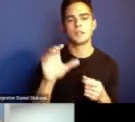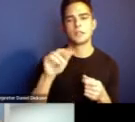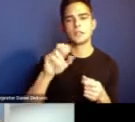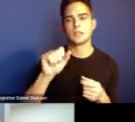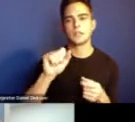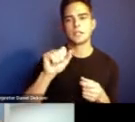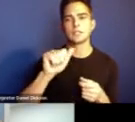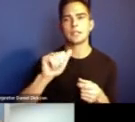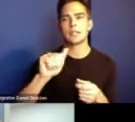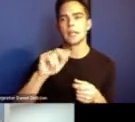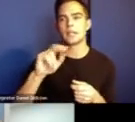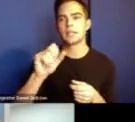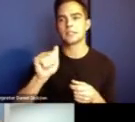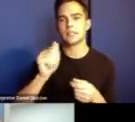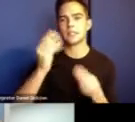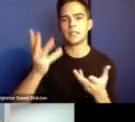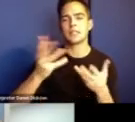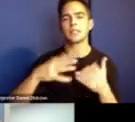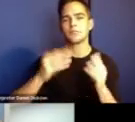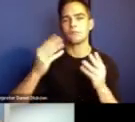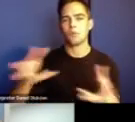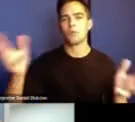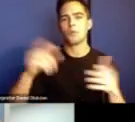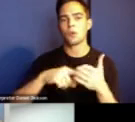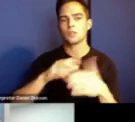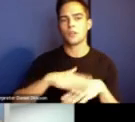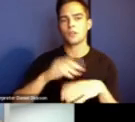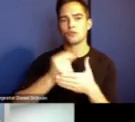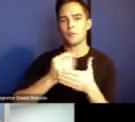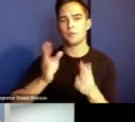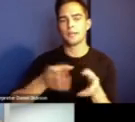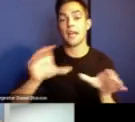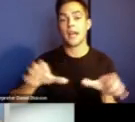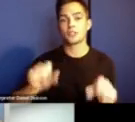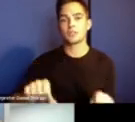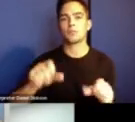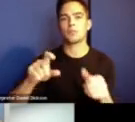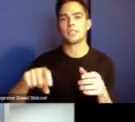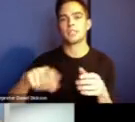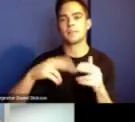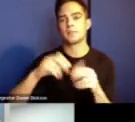inform what needs to be on the treatment plan. So they say actionable needs and buildable strengths should be on the